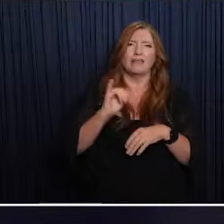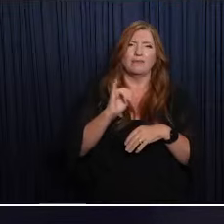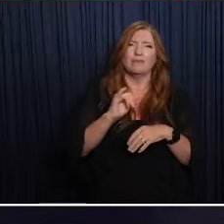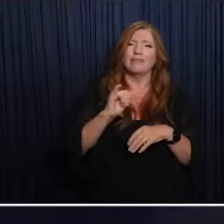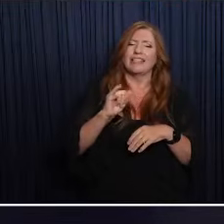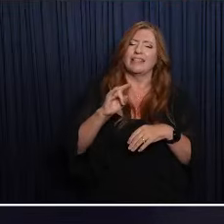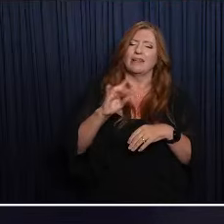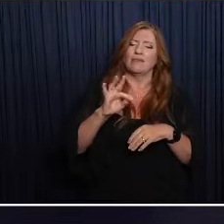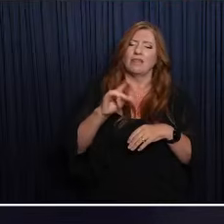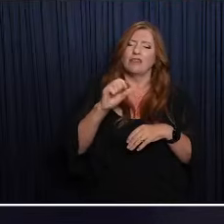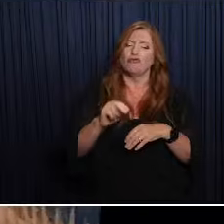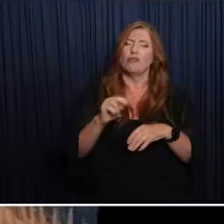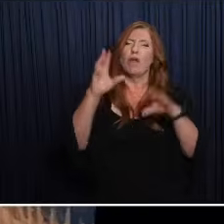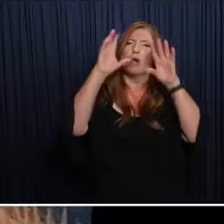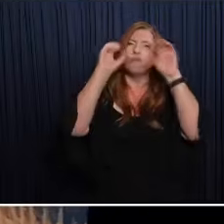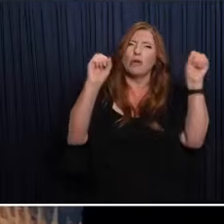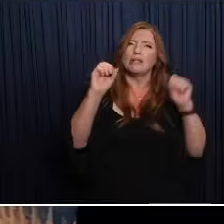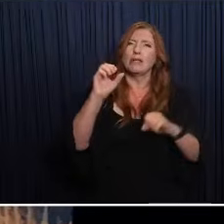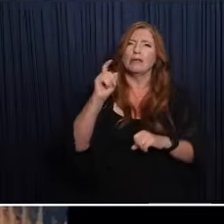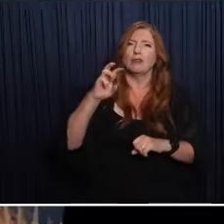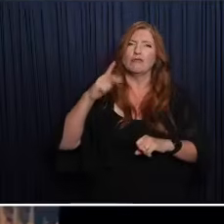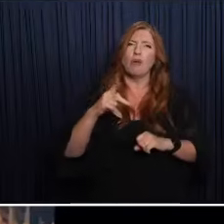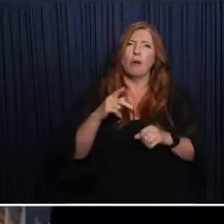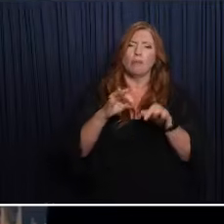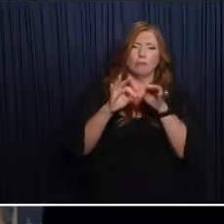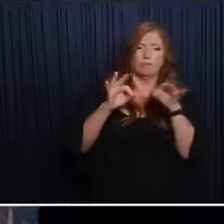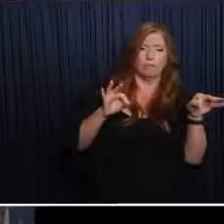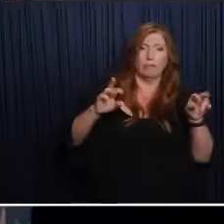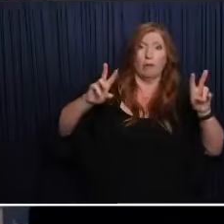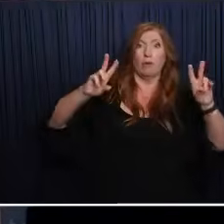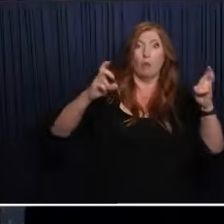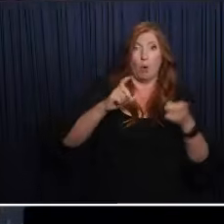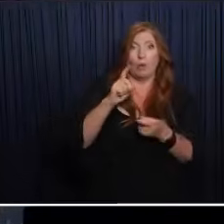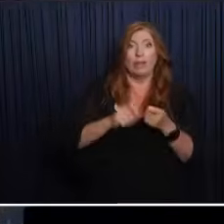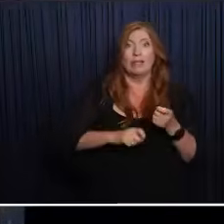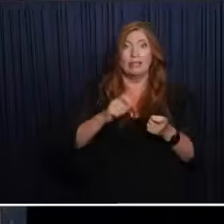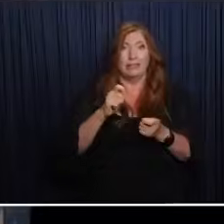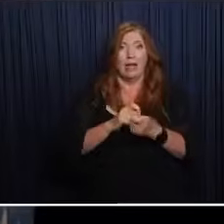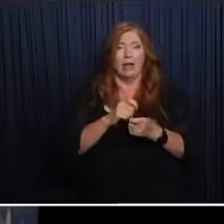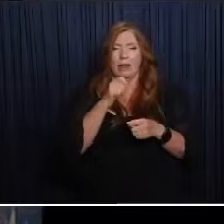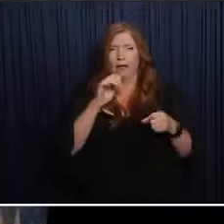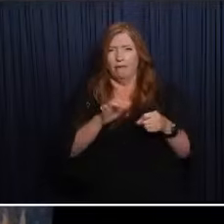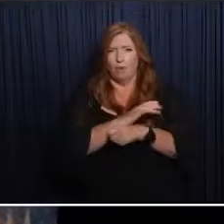MAYBE THEY WILL COME BACK. WE DON'T KNOW. LET'S TALK ABOUT THE EFFECT OF